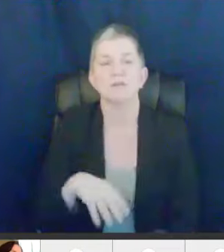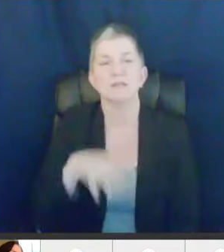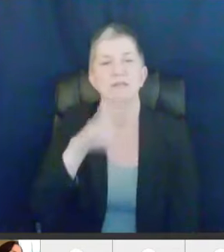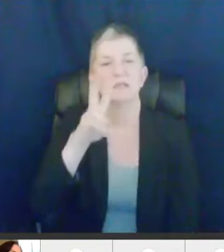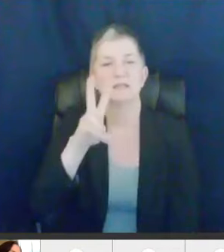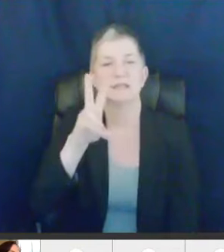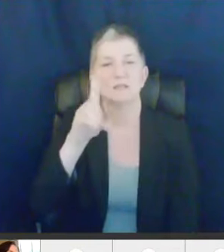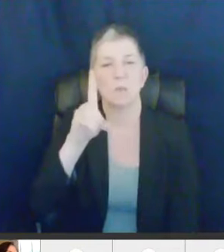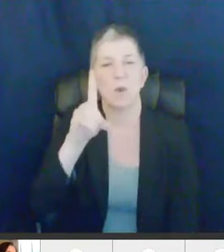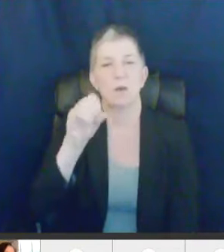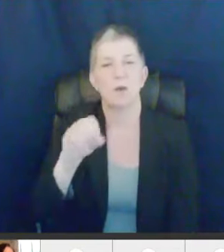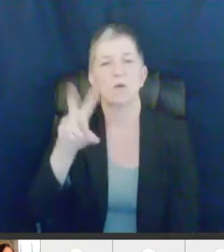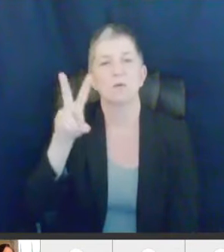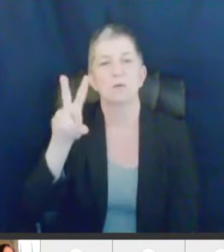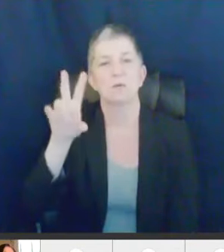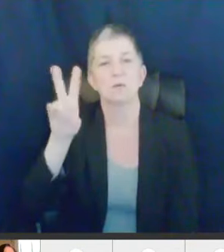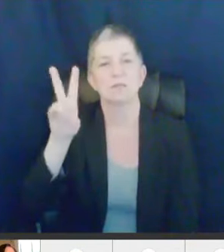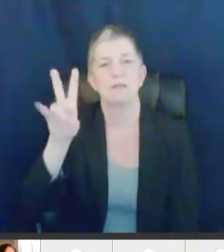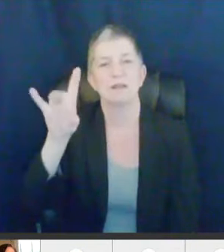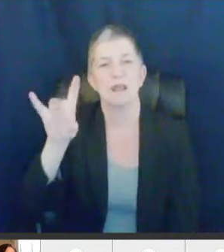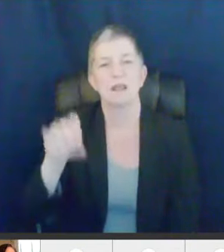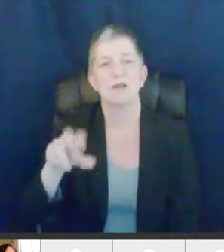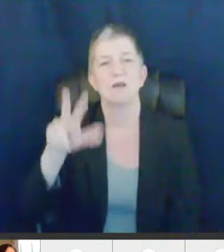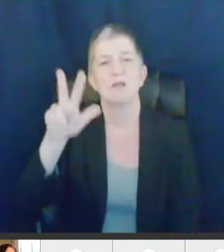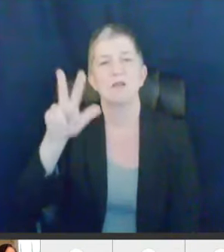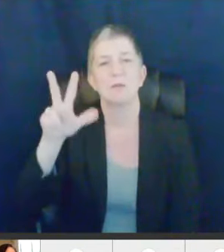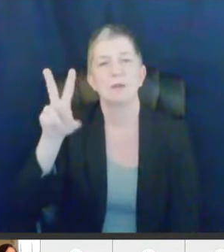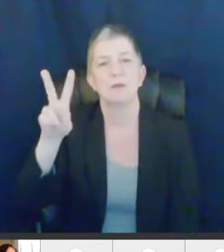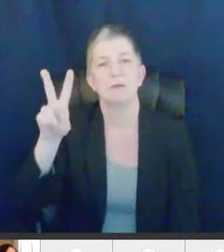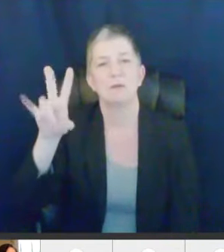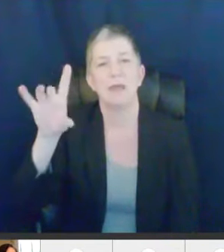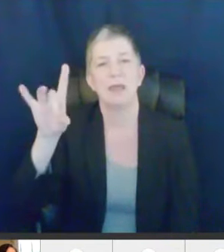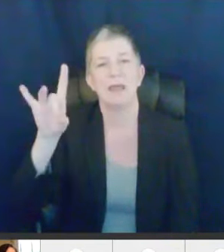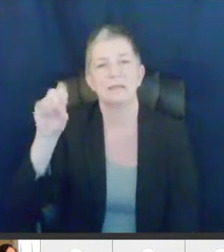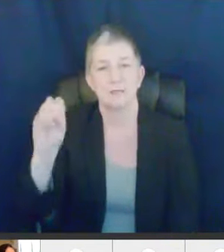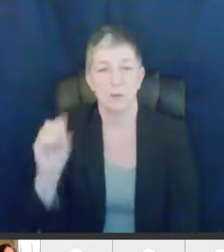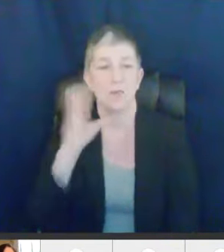seven eight three two eight zero and they will immediately void that ballot